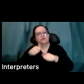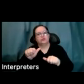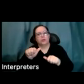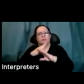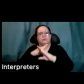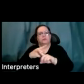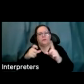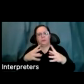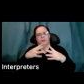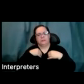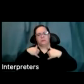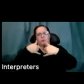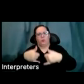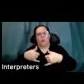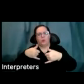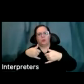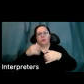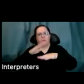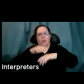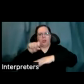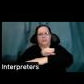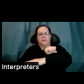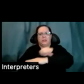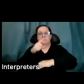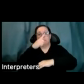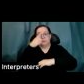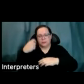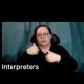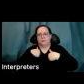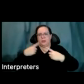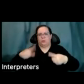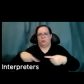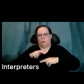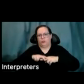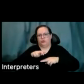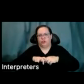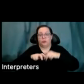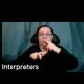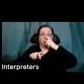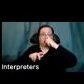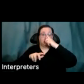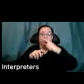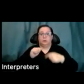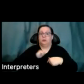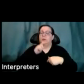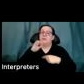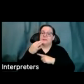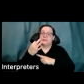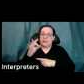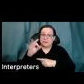award in a ceremony on stage simply because I was in a wheelchair when I was nine Teen the house mother of my college